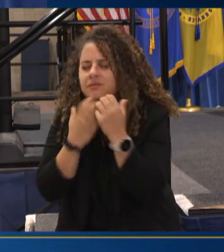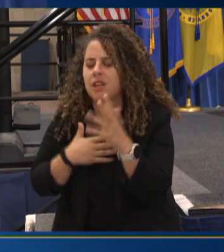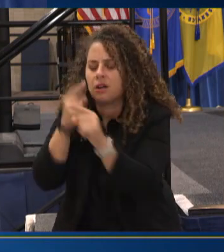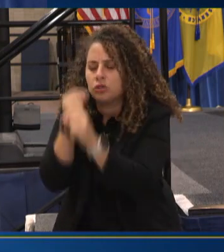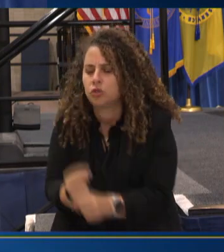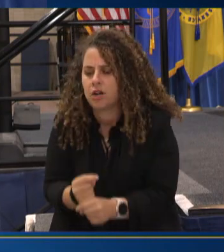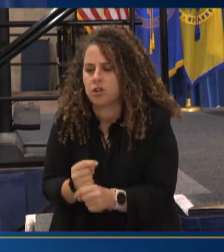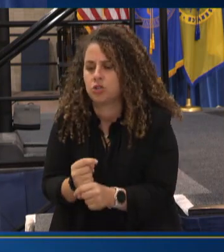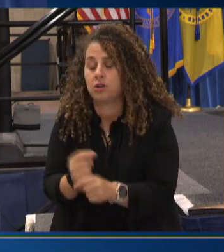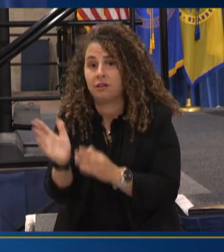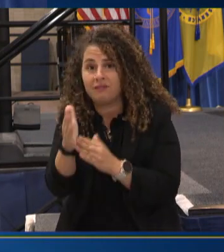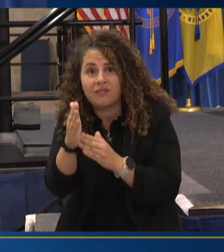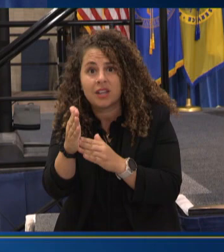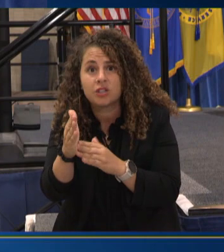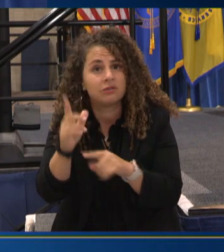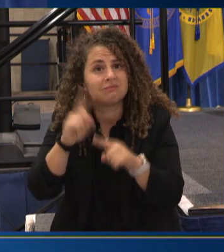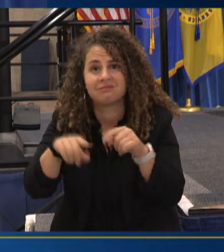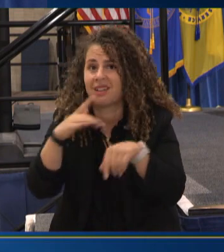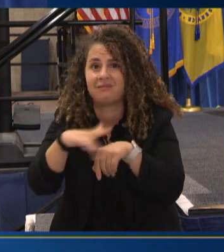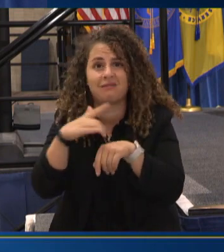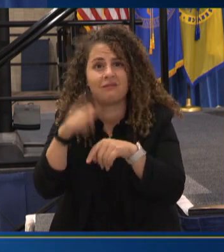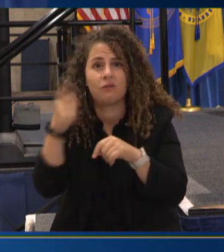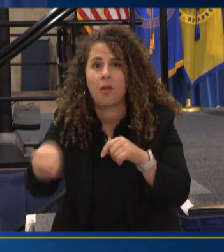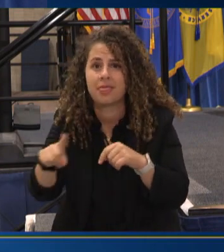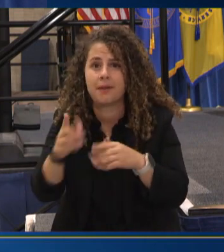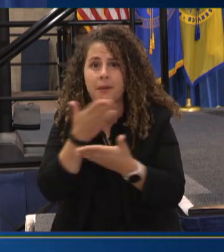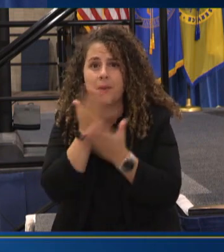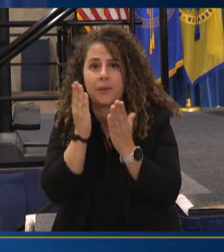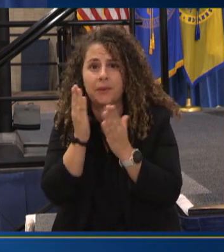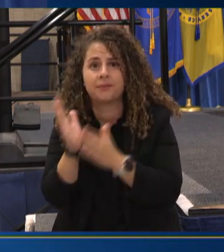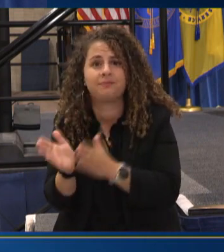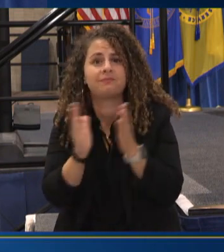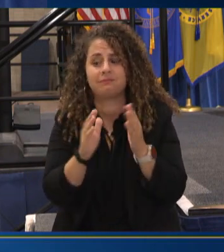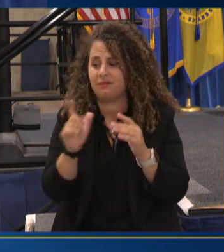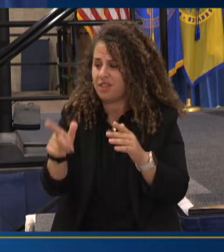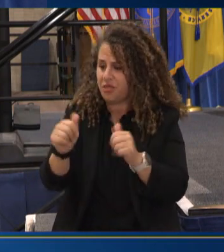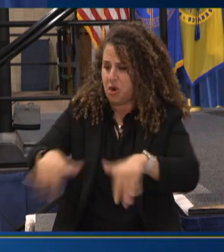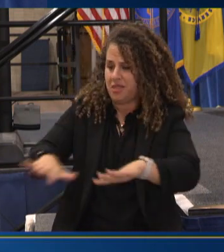Fish no longer being available for them in their lands.